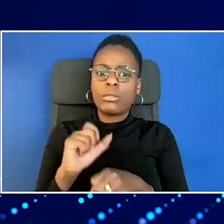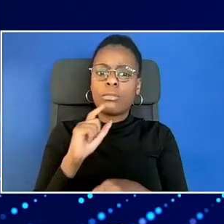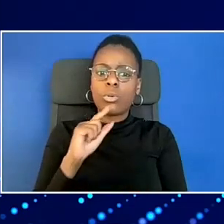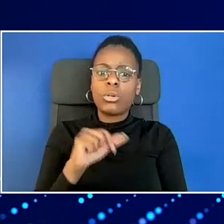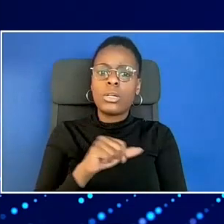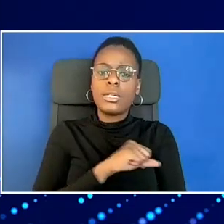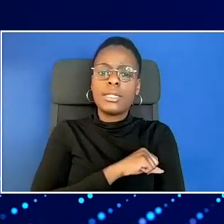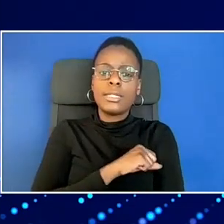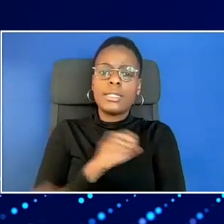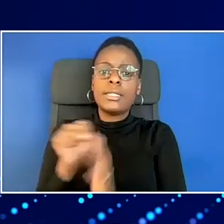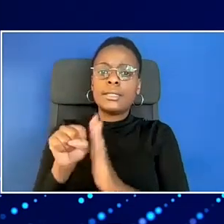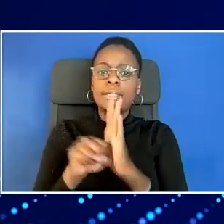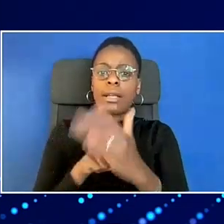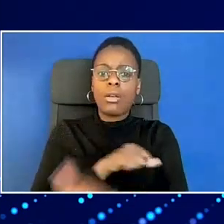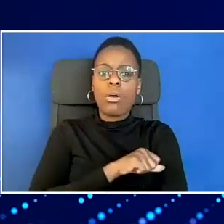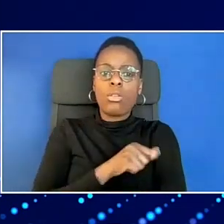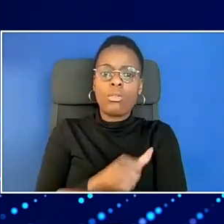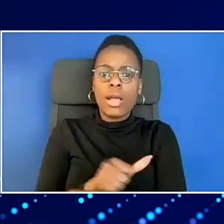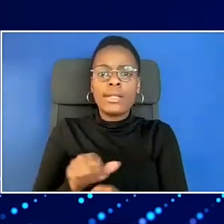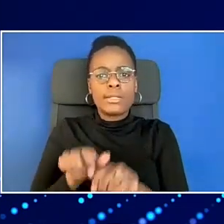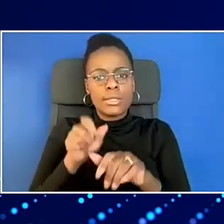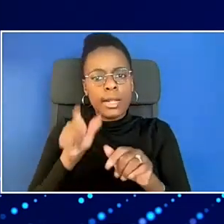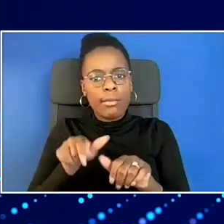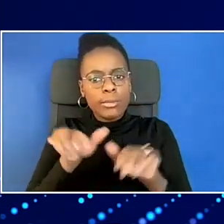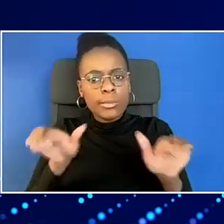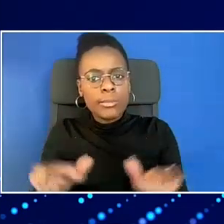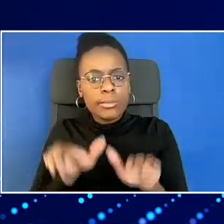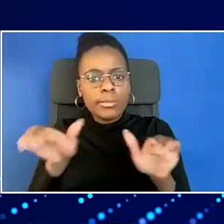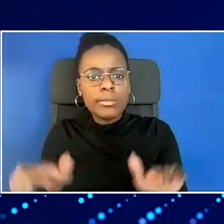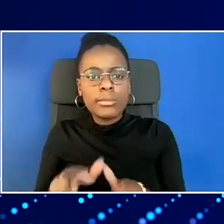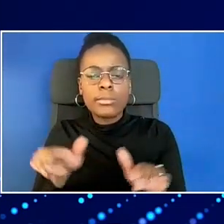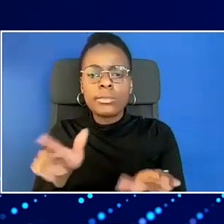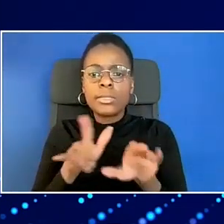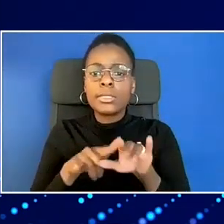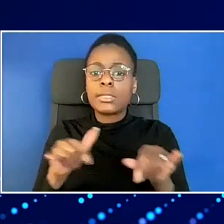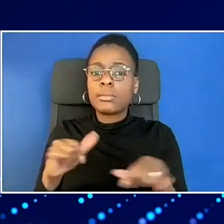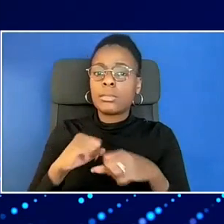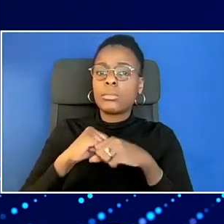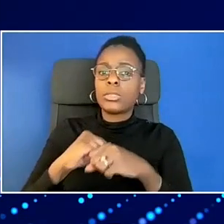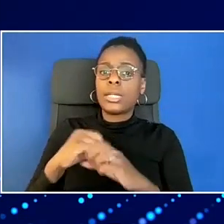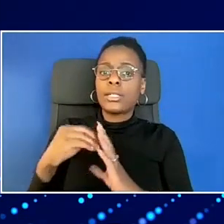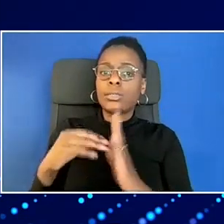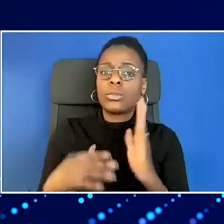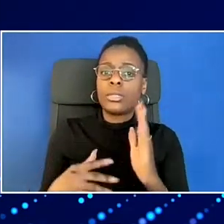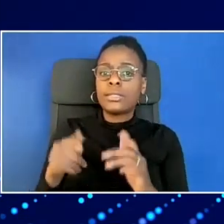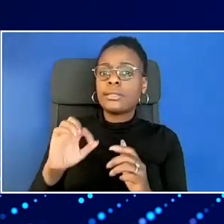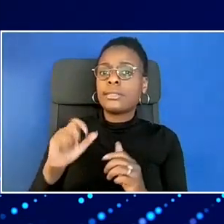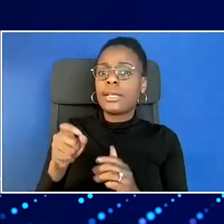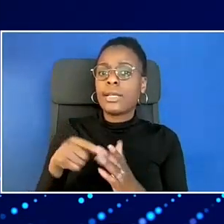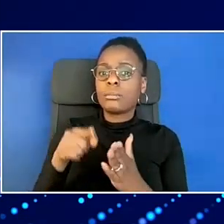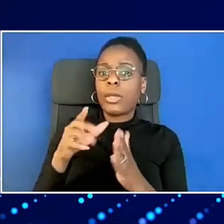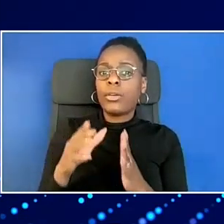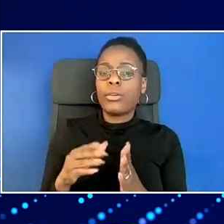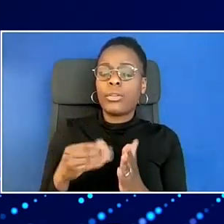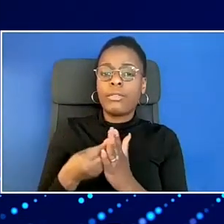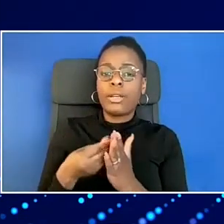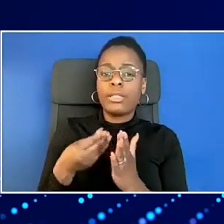protects in the right way students and taxpayer funds. And so I would suggest the Department- and I think this is hard, right, to my comment